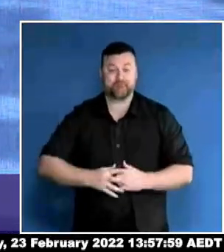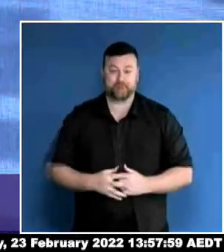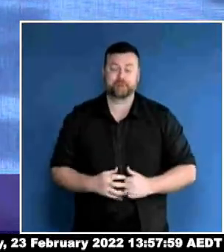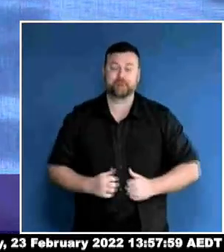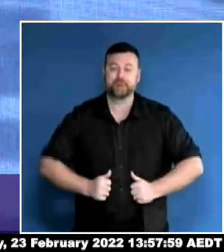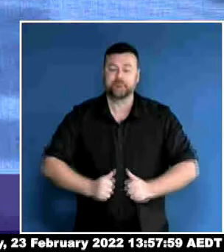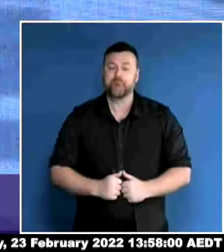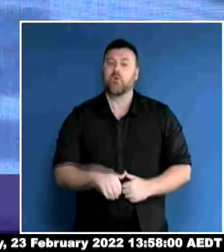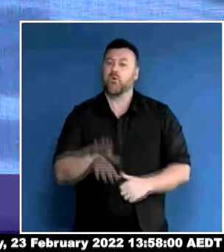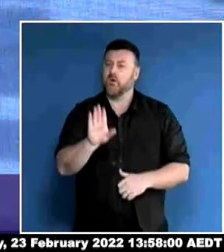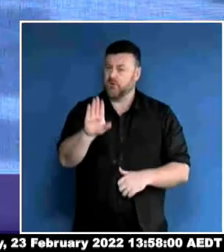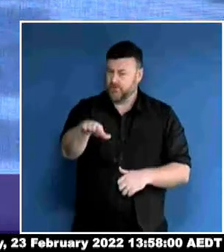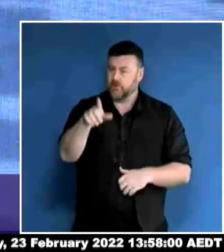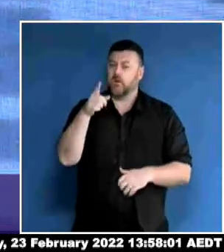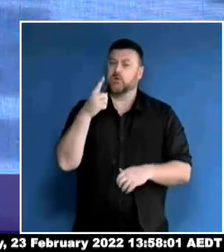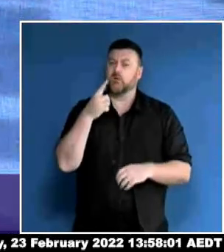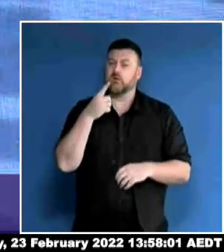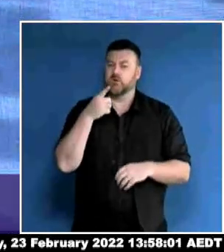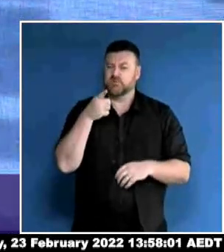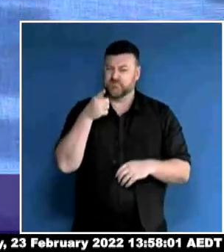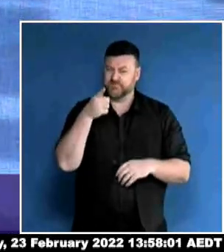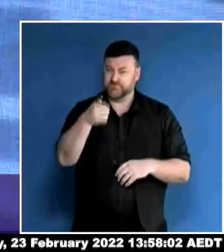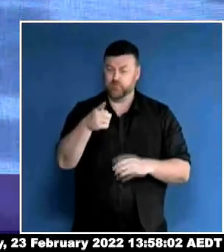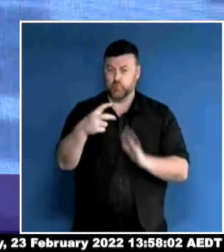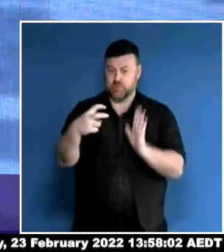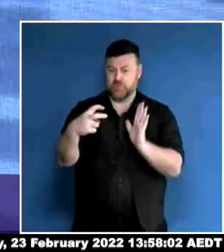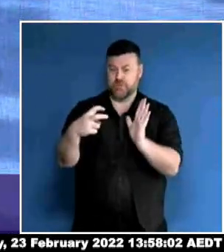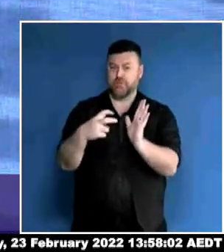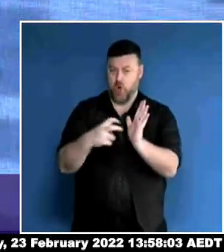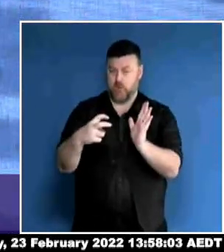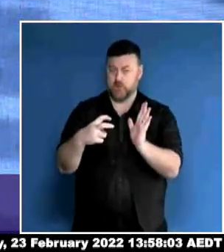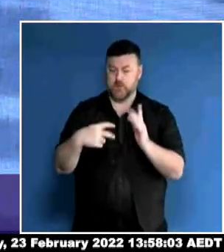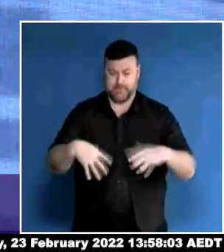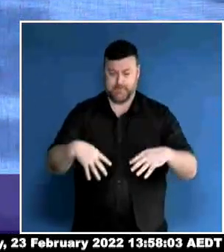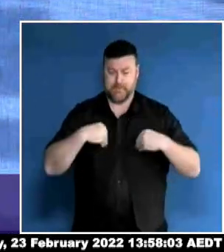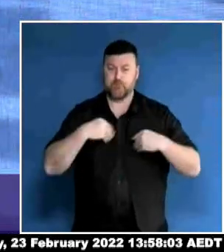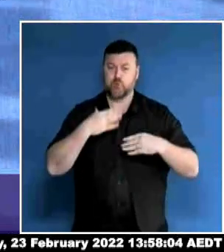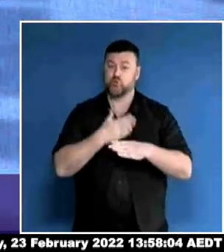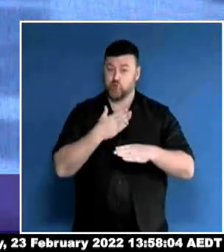agreeing to take the job is that you were then asked to sign a new job plan.